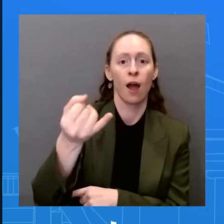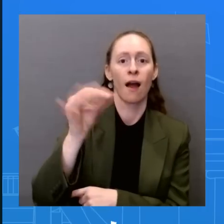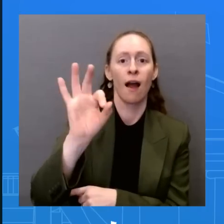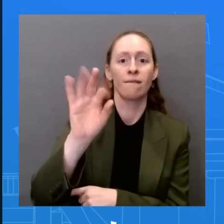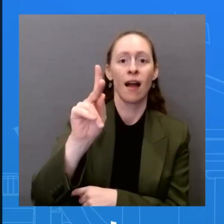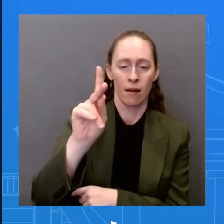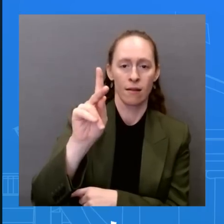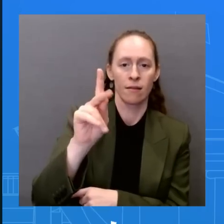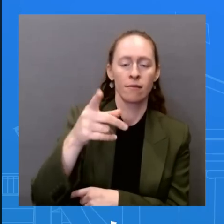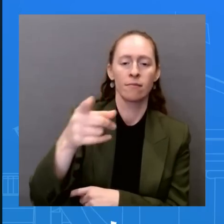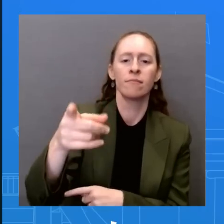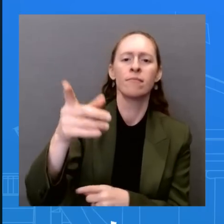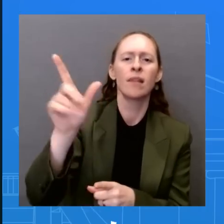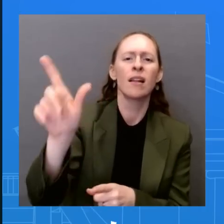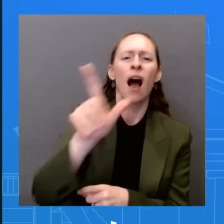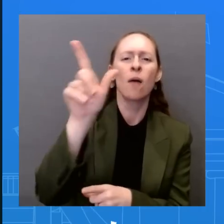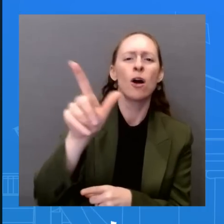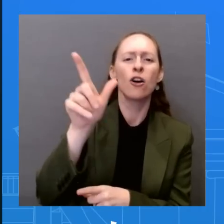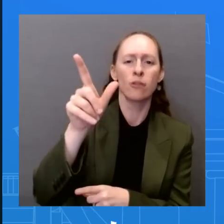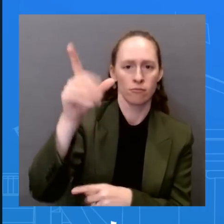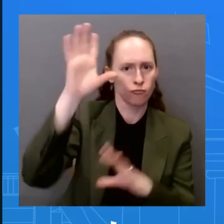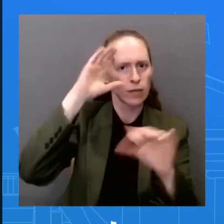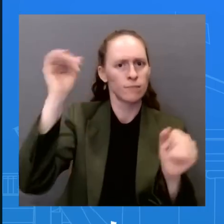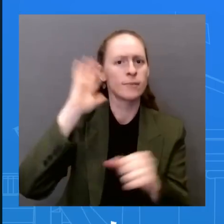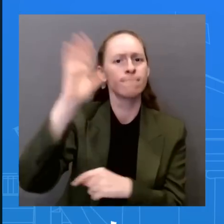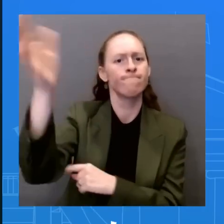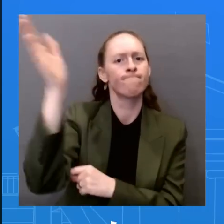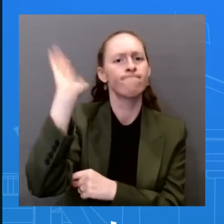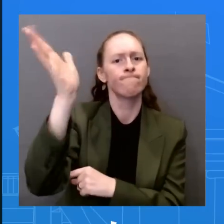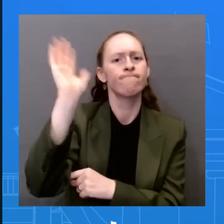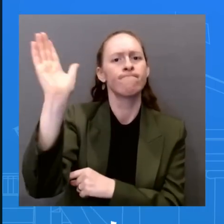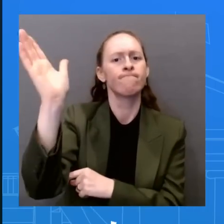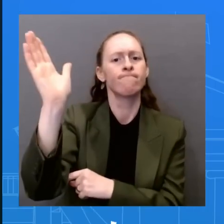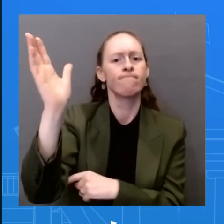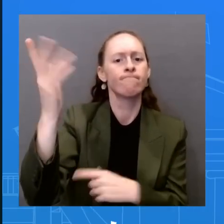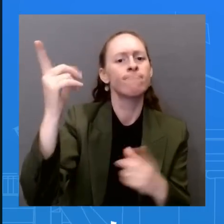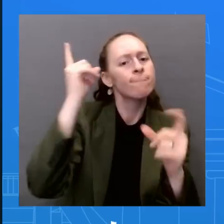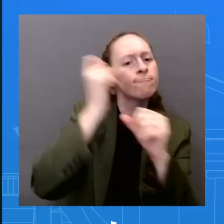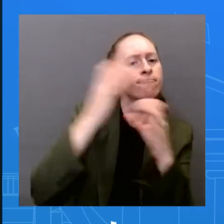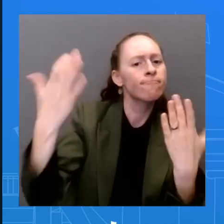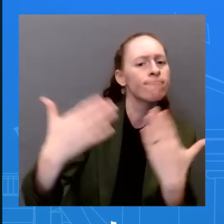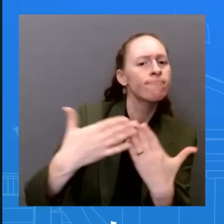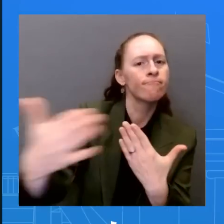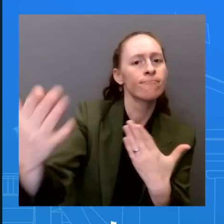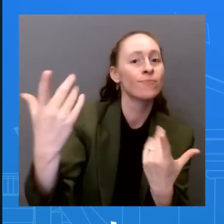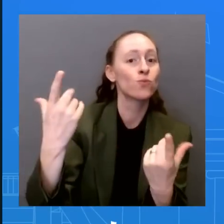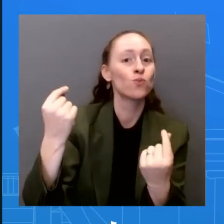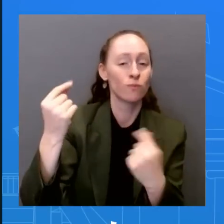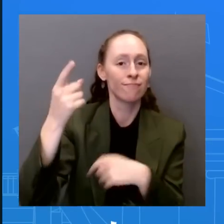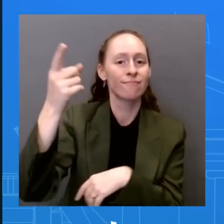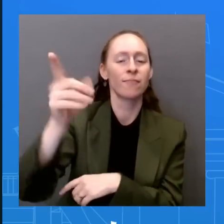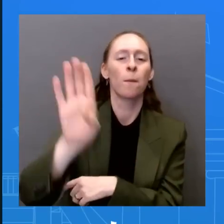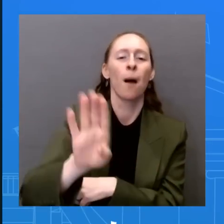for another American moonshot, a future where we send [sic] cancer as we know it -- where we end cancer as we know it.